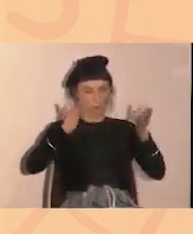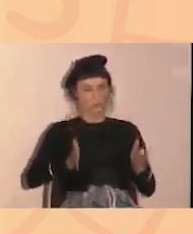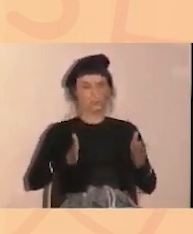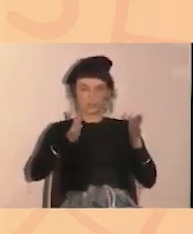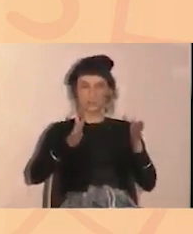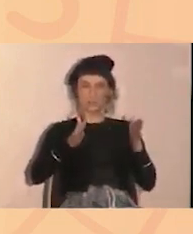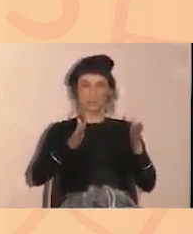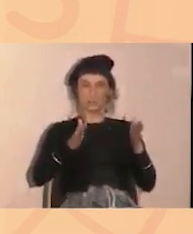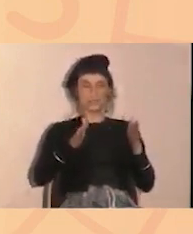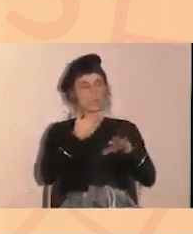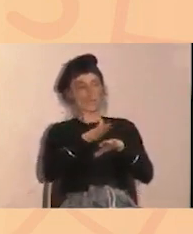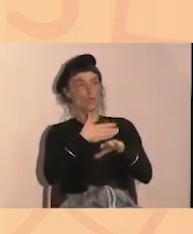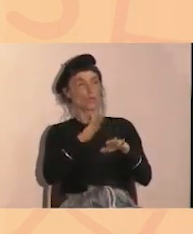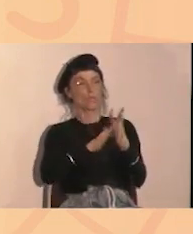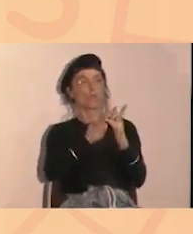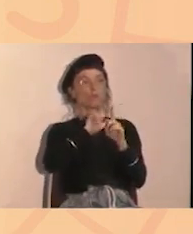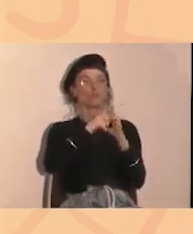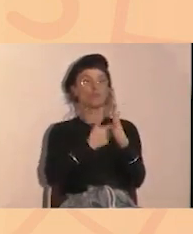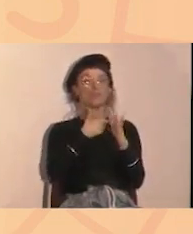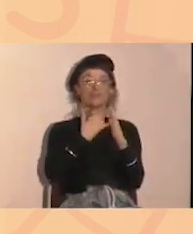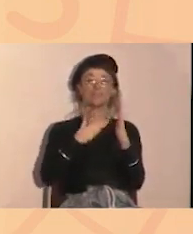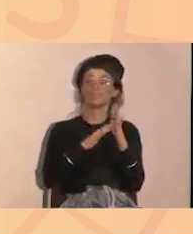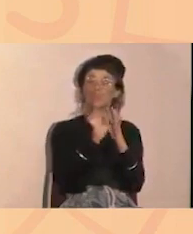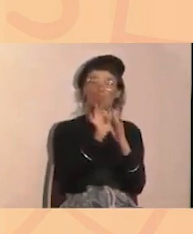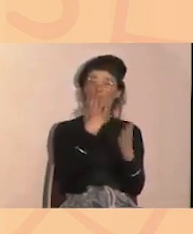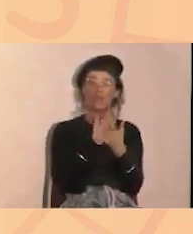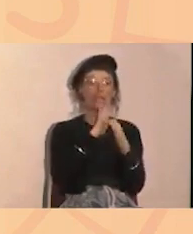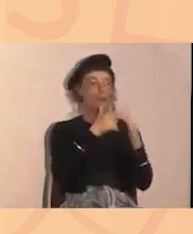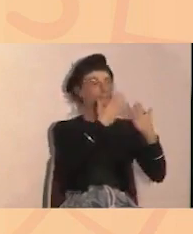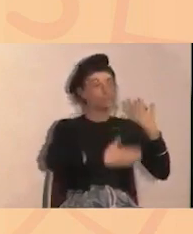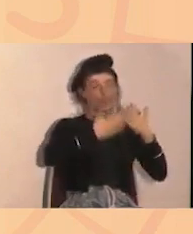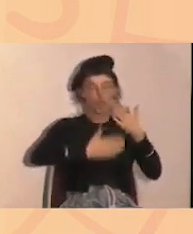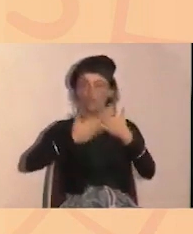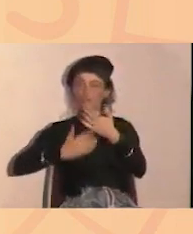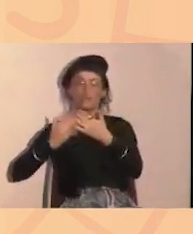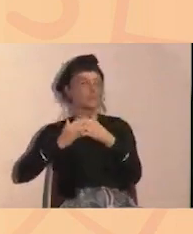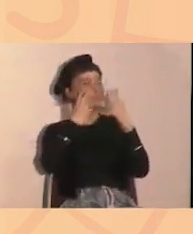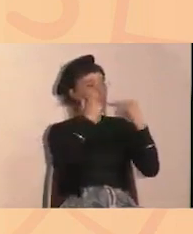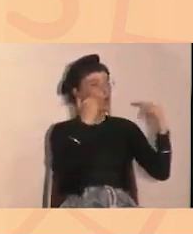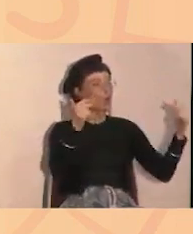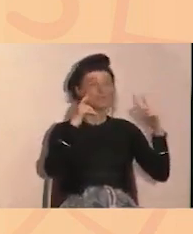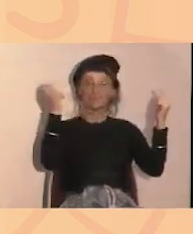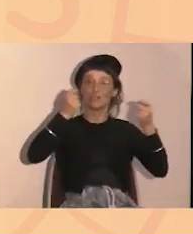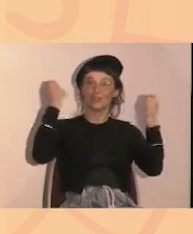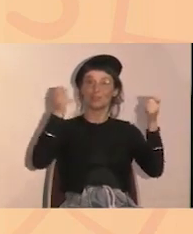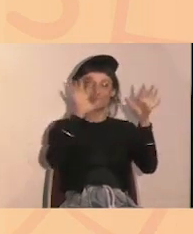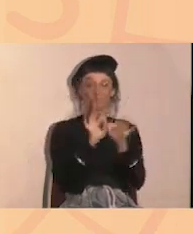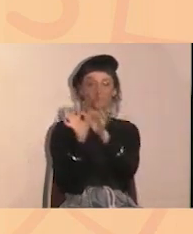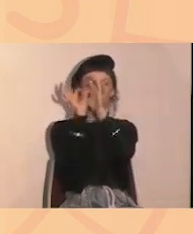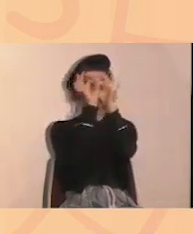It was about connecting story, song, ceremony with people and with life.